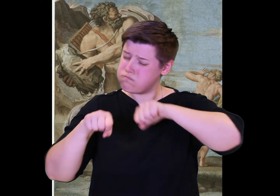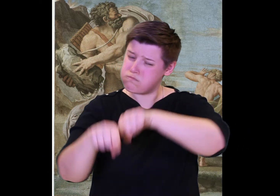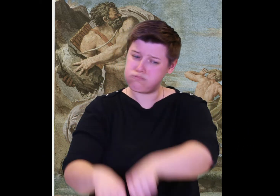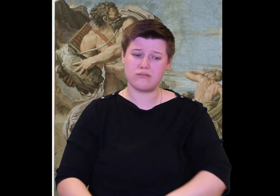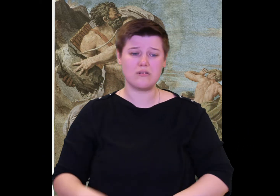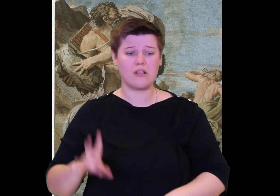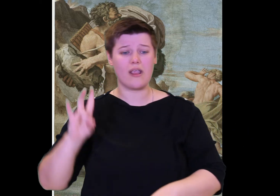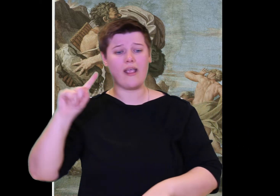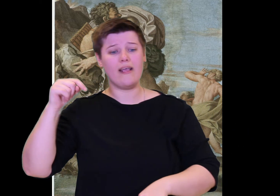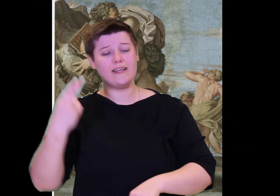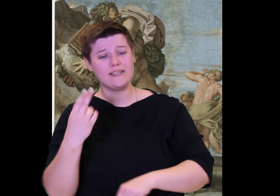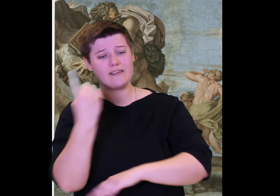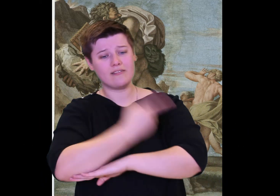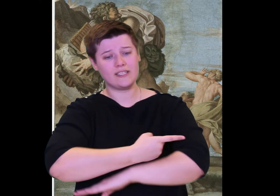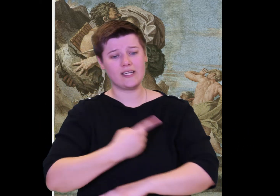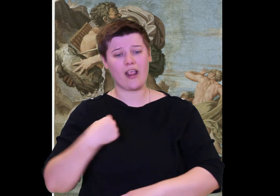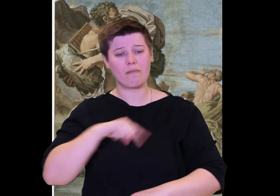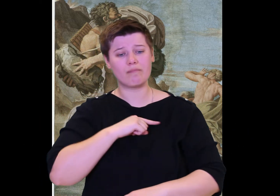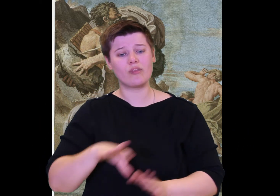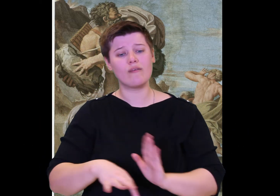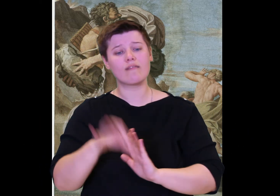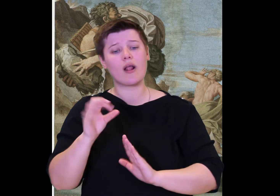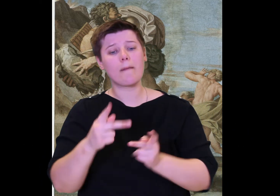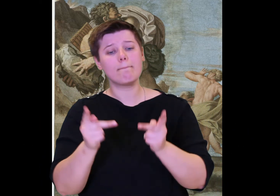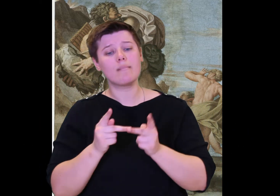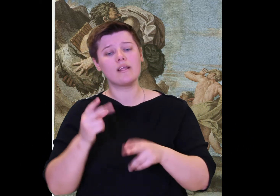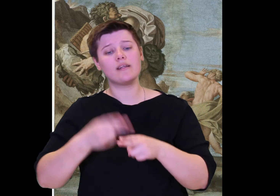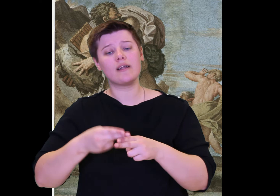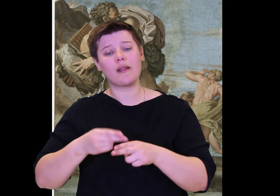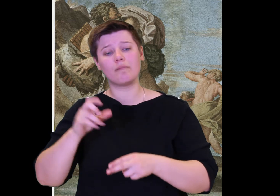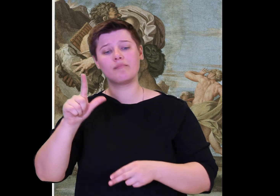worn out with the agony of rowing;